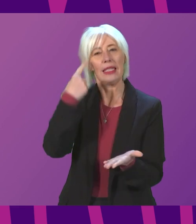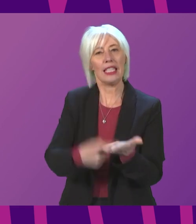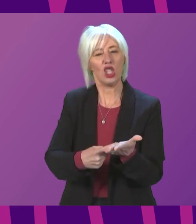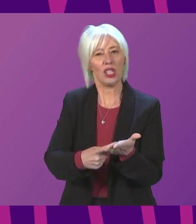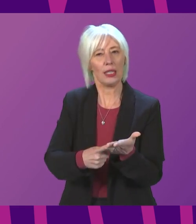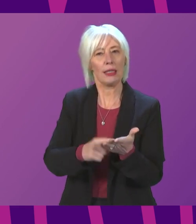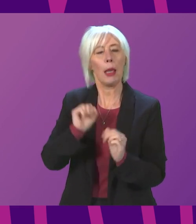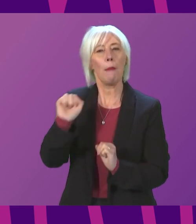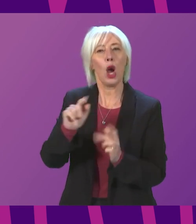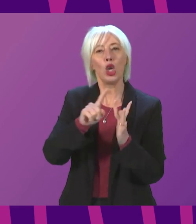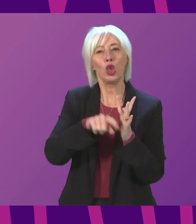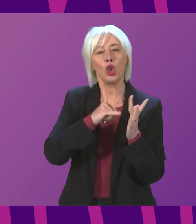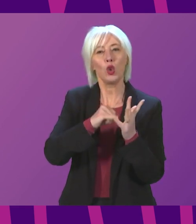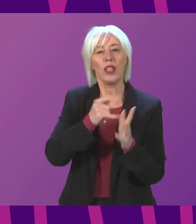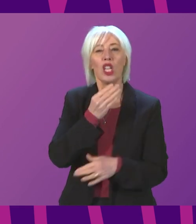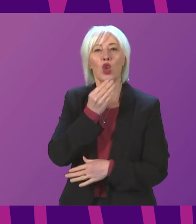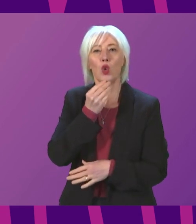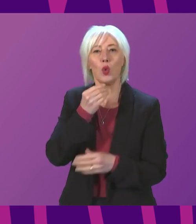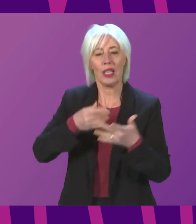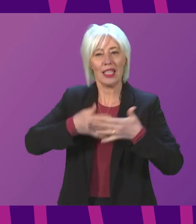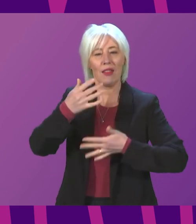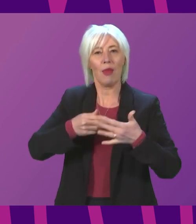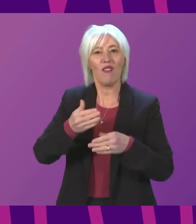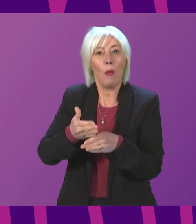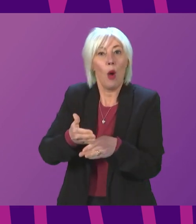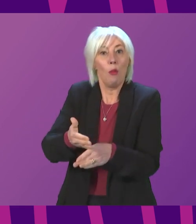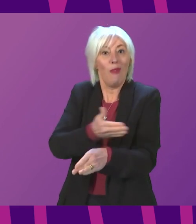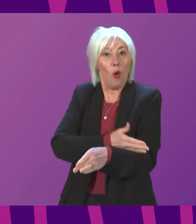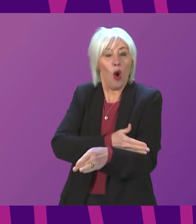however, using data from before the introduction of the SNP’s restrictions. The most recent